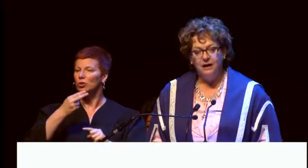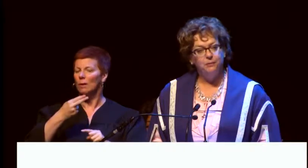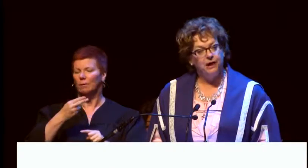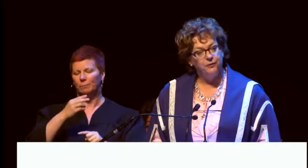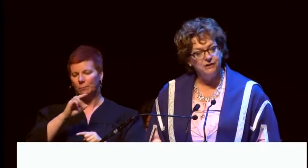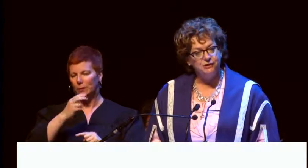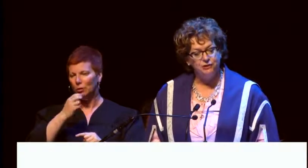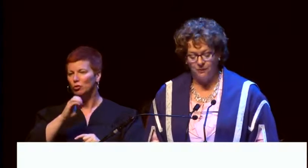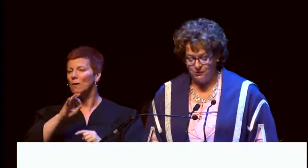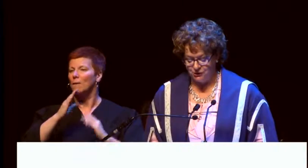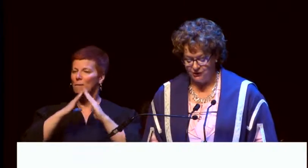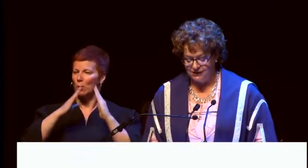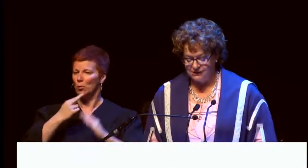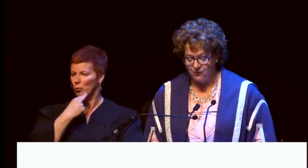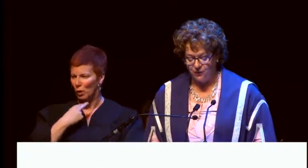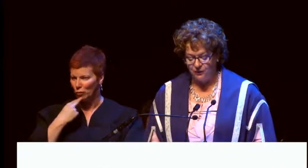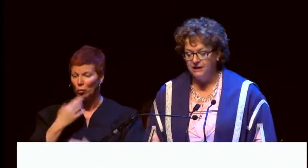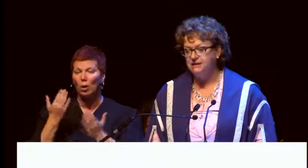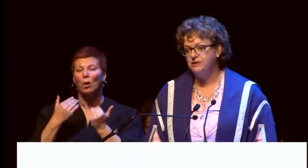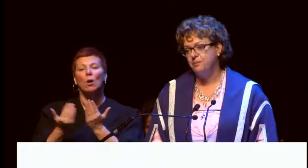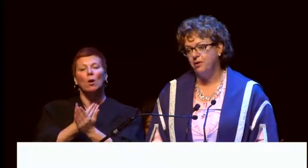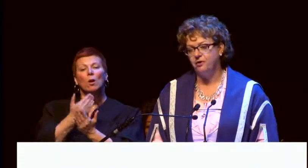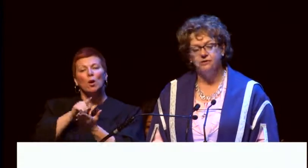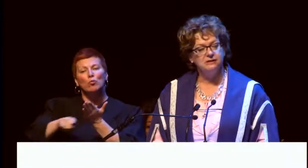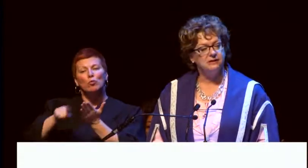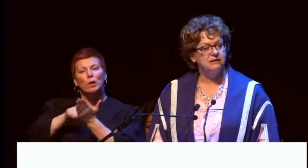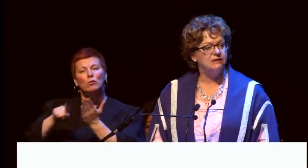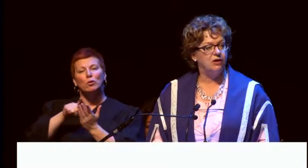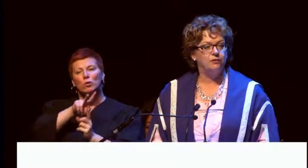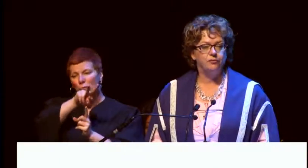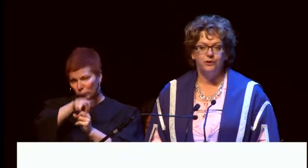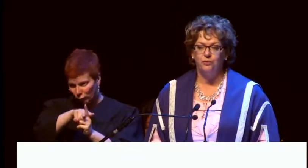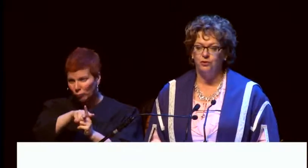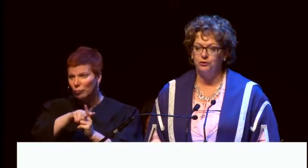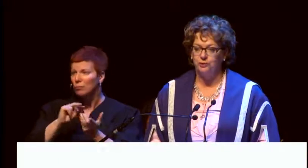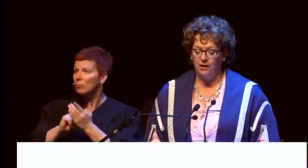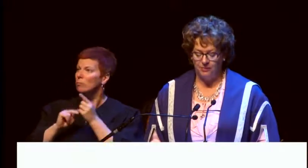APPLIED RESEARCH OPPORTUNITIES TO WORK WITH THE INDUSTRY PARTNERS TO SOLVE REAL-WORLD PROBLEMS.